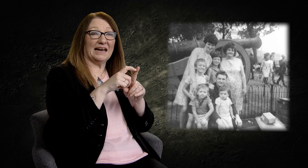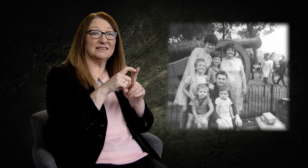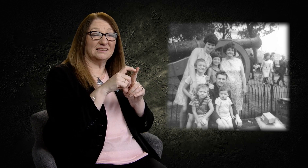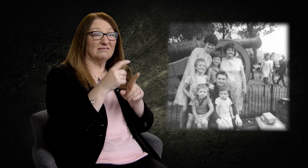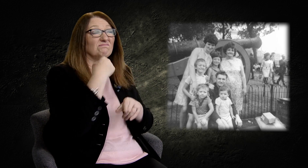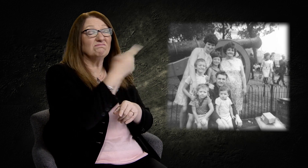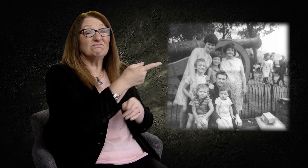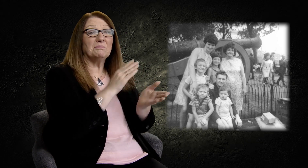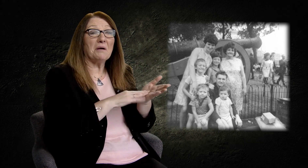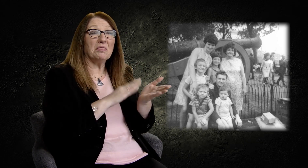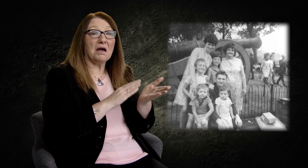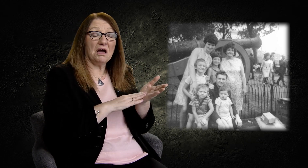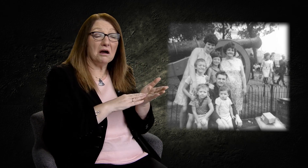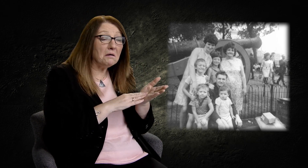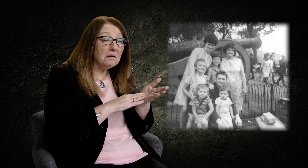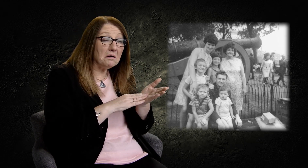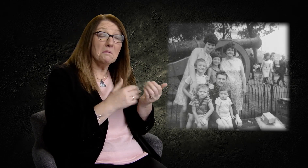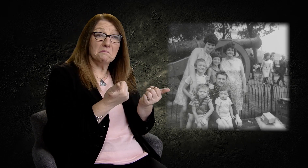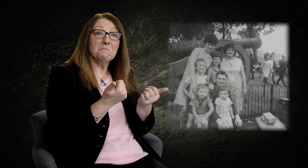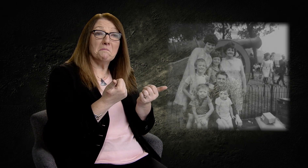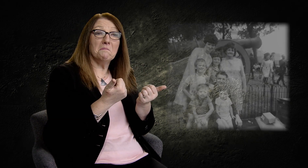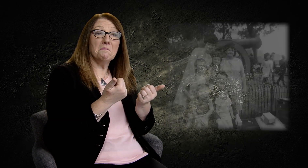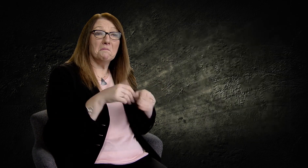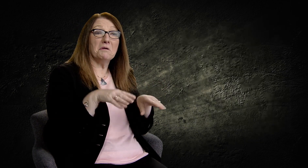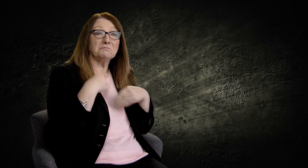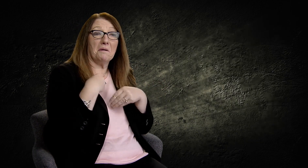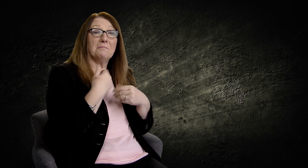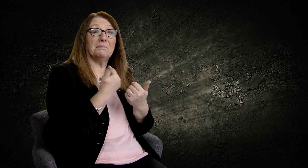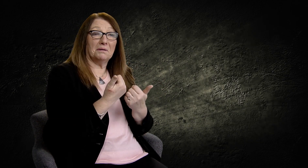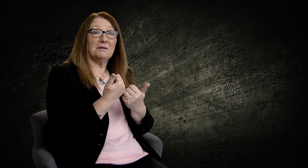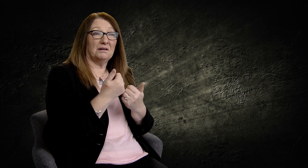My mum liked the name, so that's what he was called.